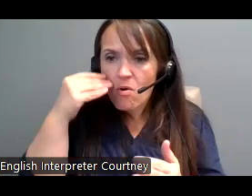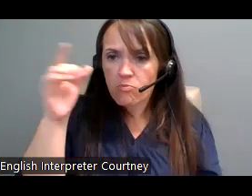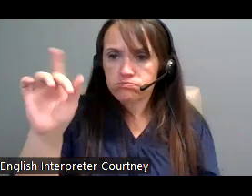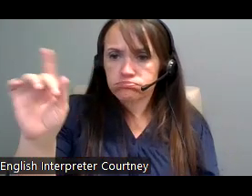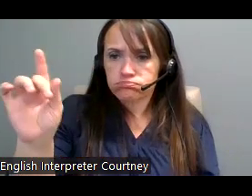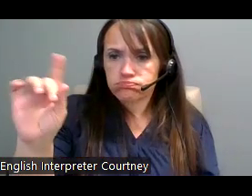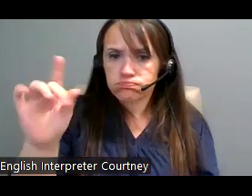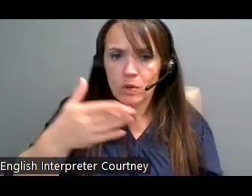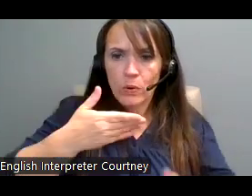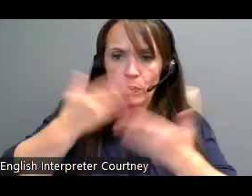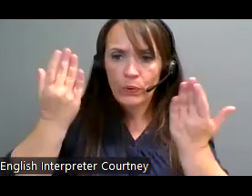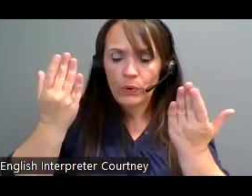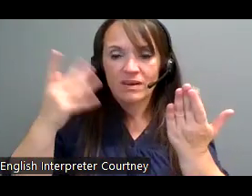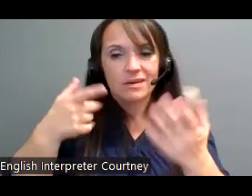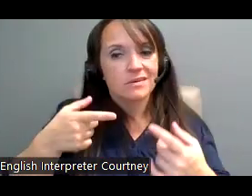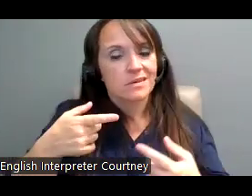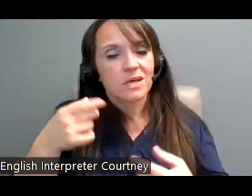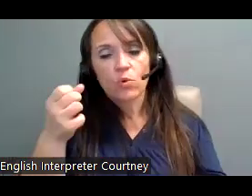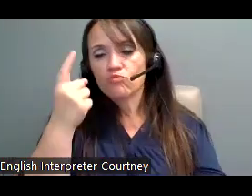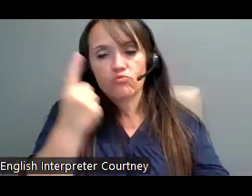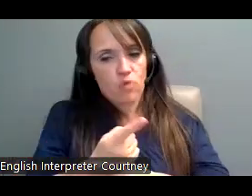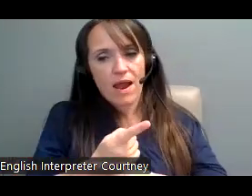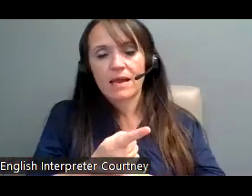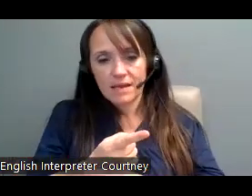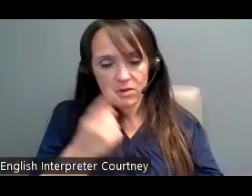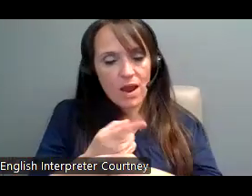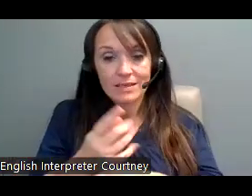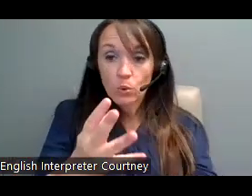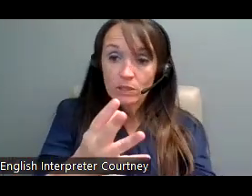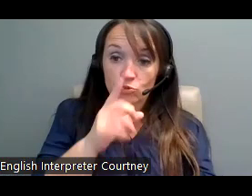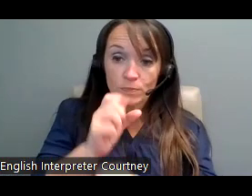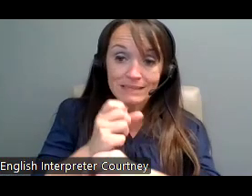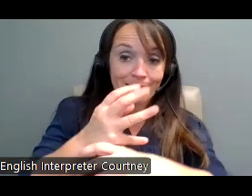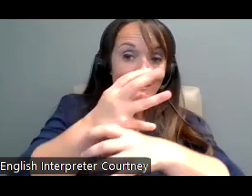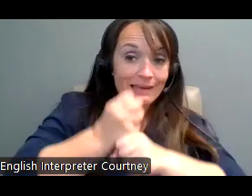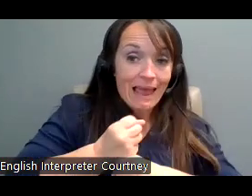to get services and that's why it's crucial that you really explore a lot of the services that you